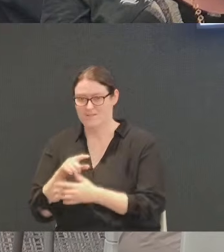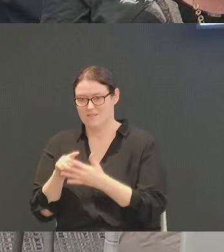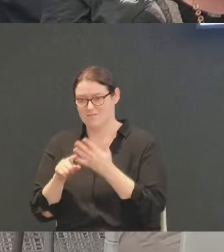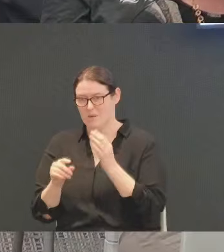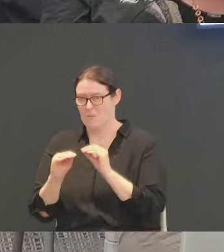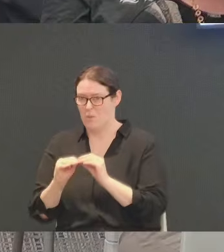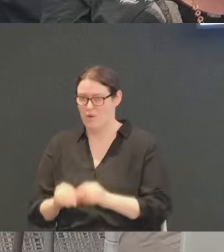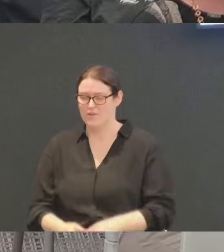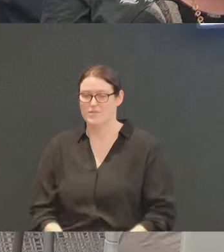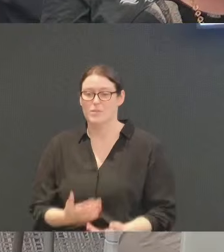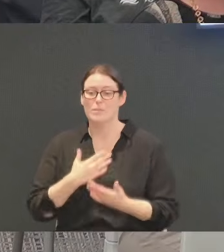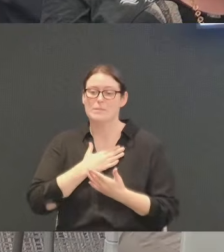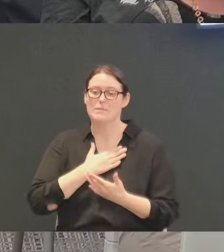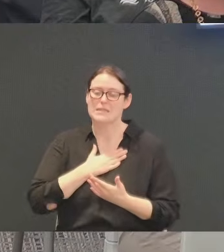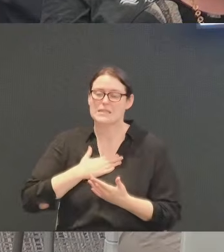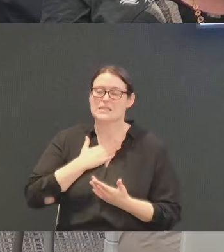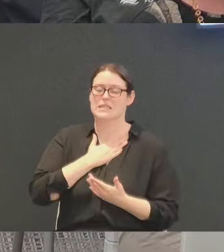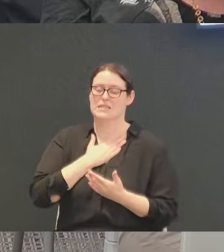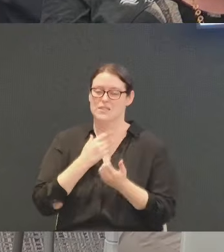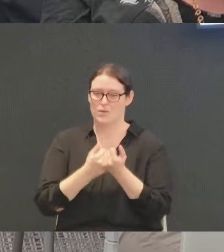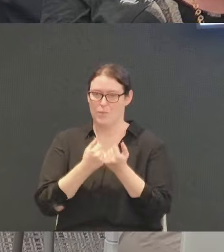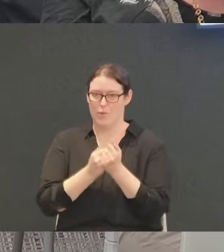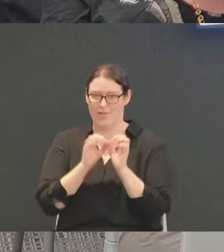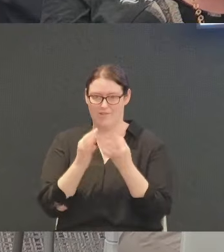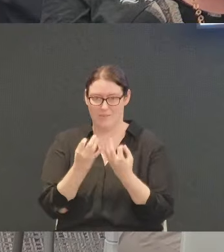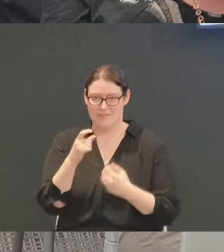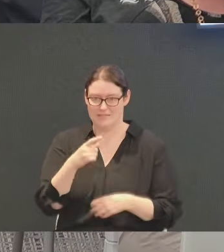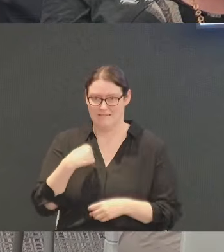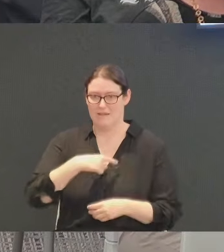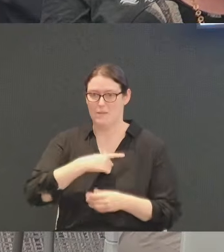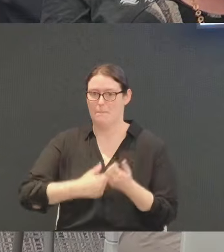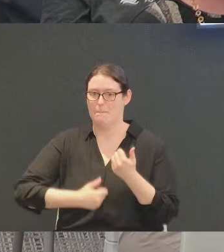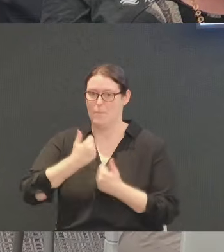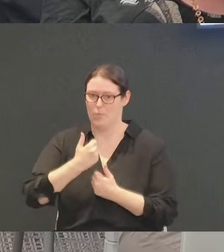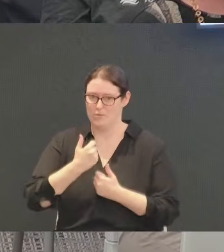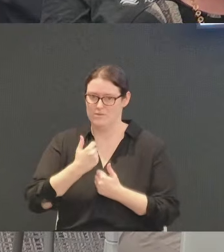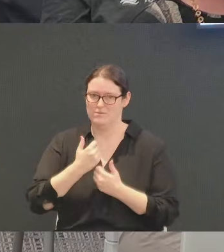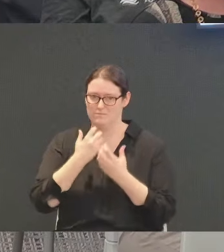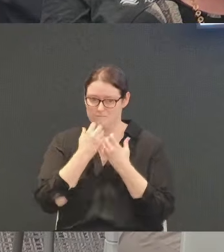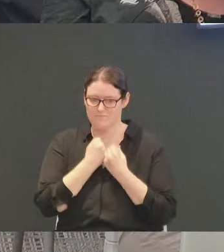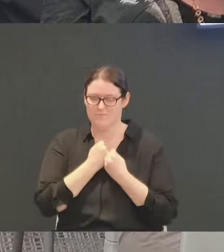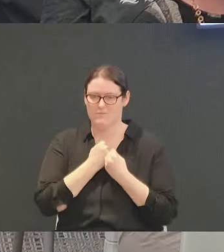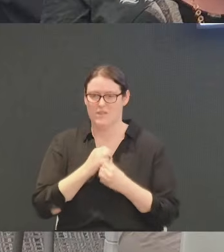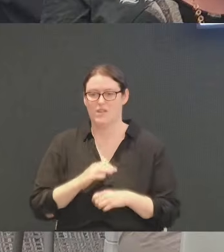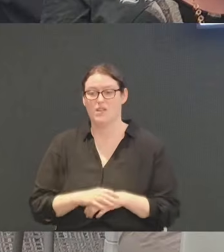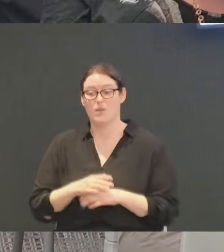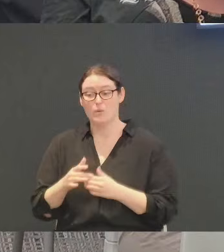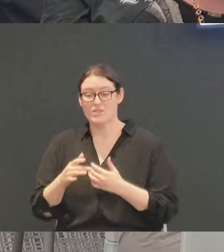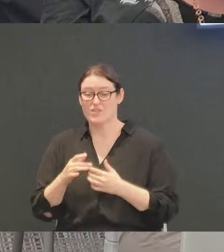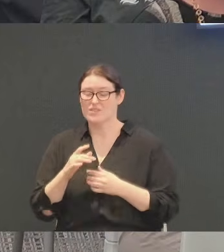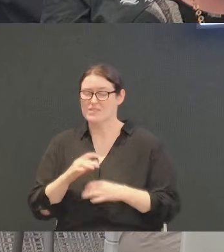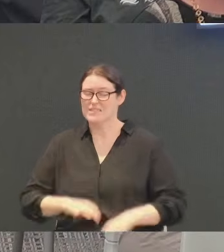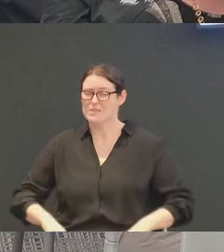need us most. help ensure these critical services remain available for those who depend on them.